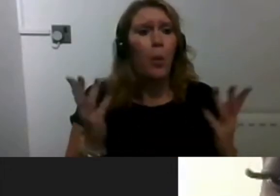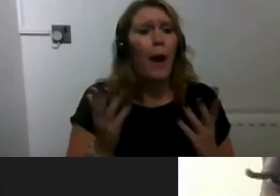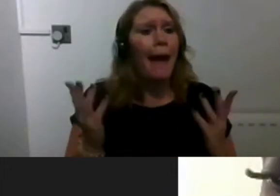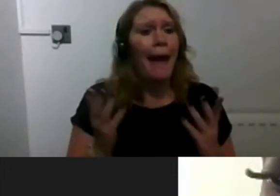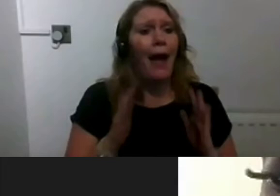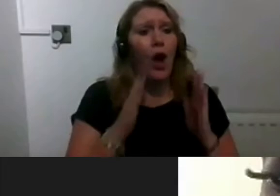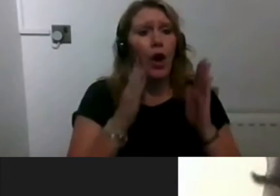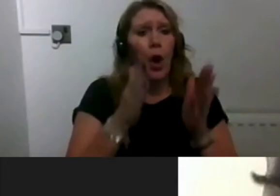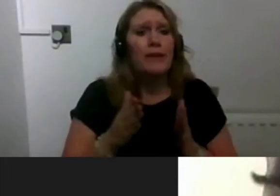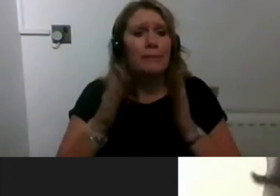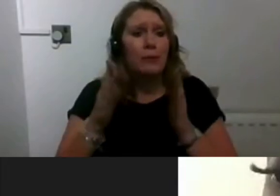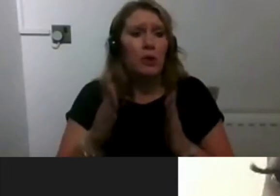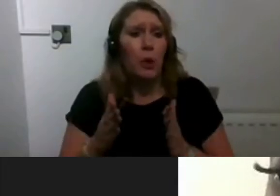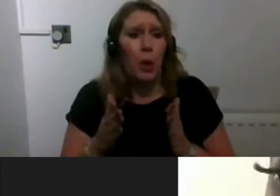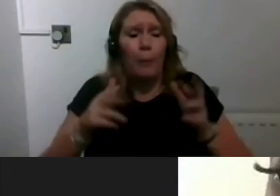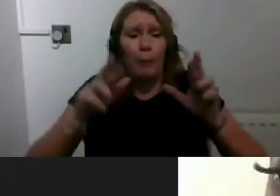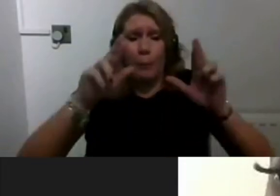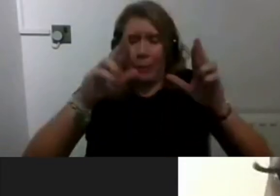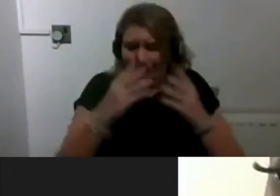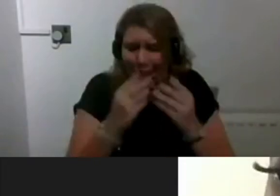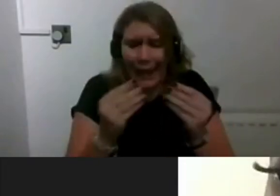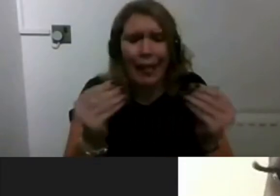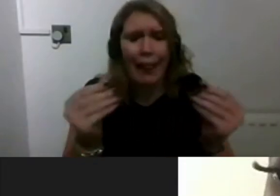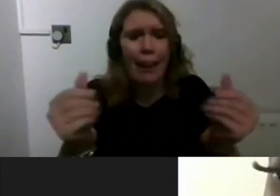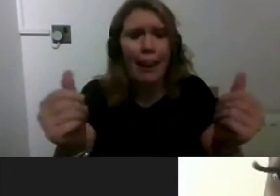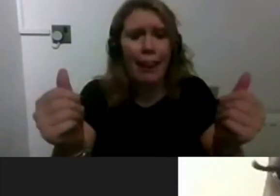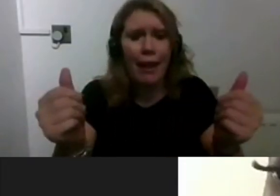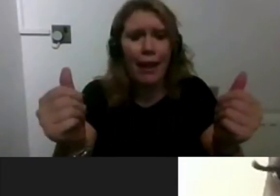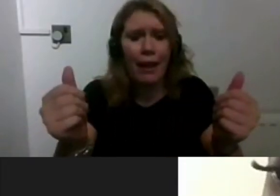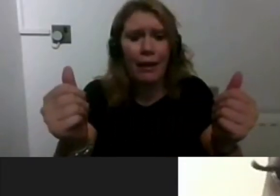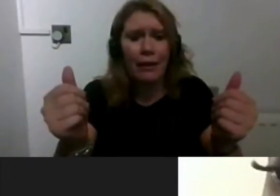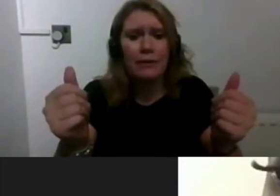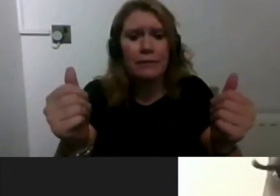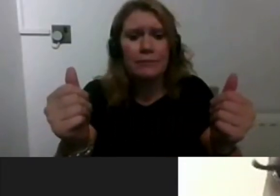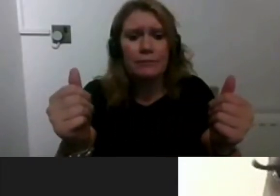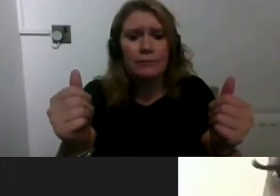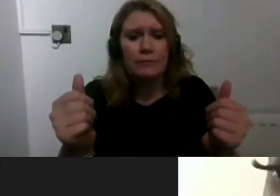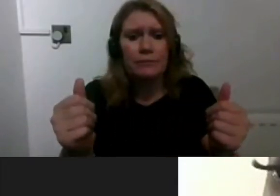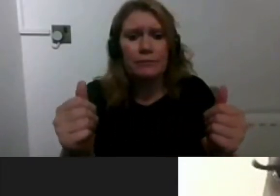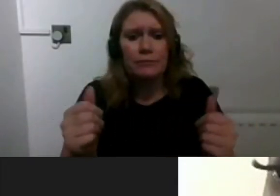They will heal and they will see their loved ones again.